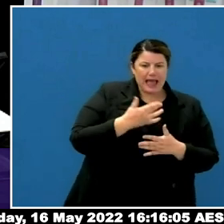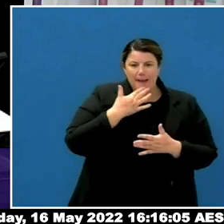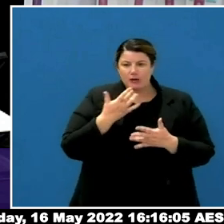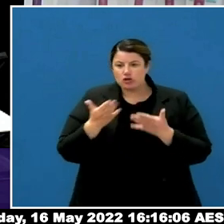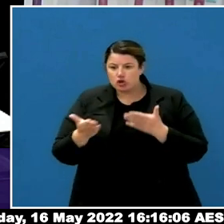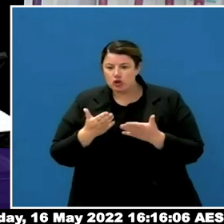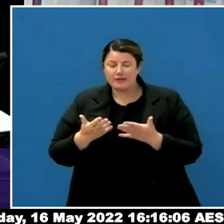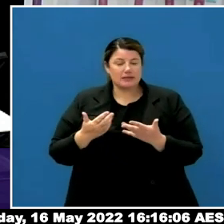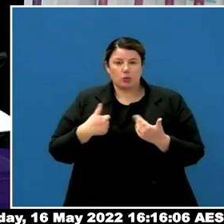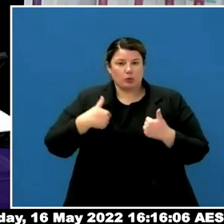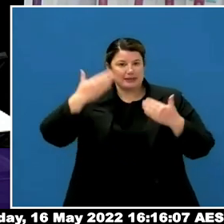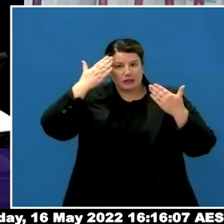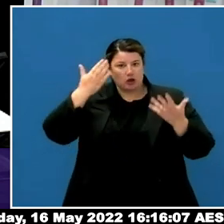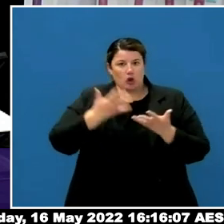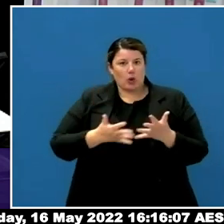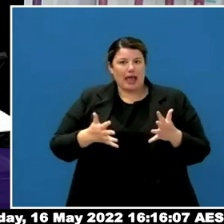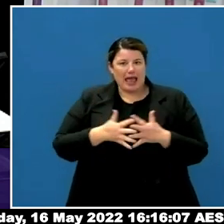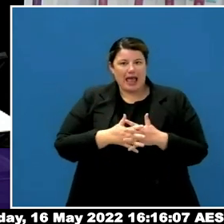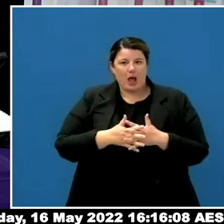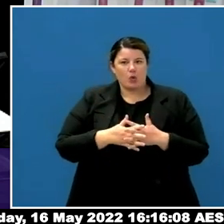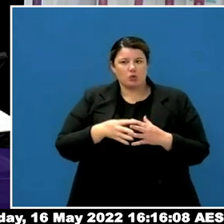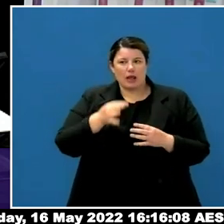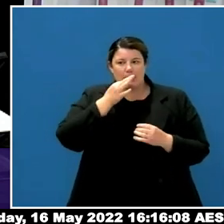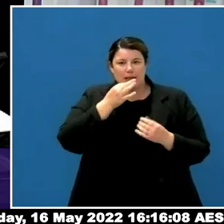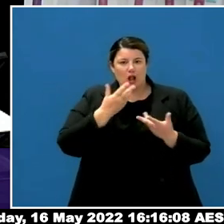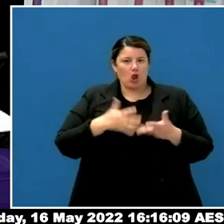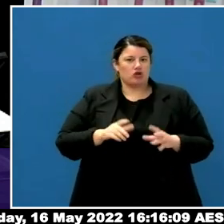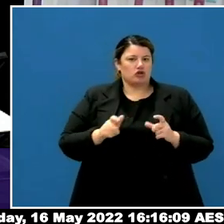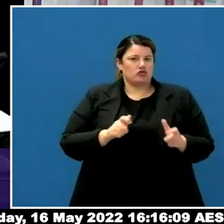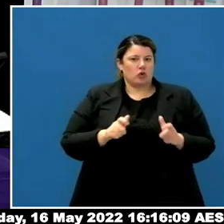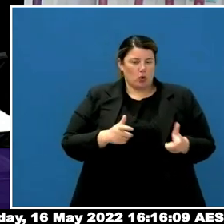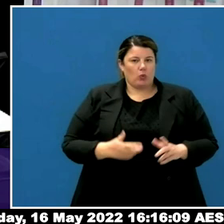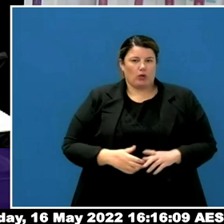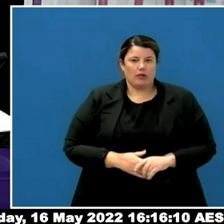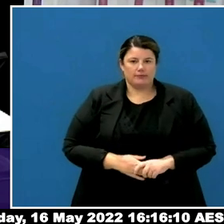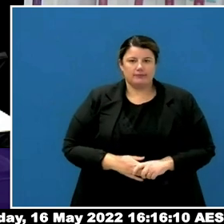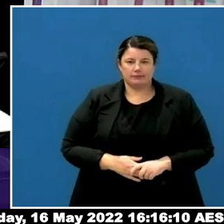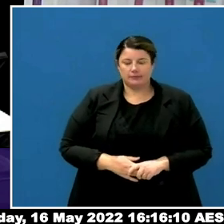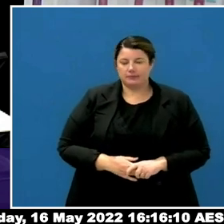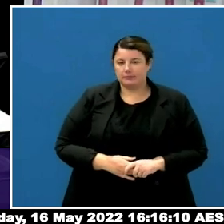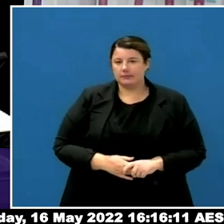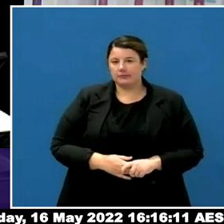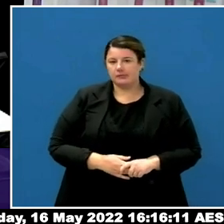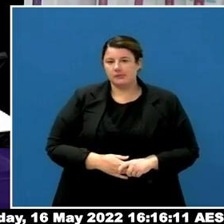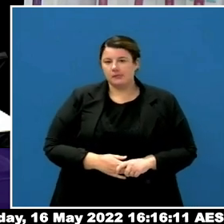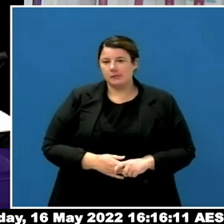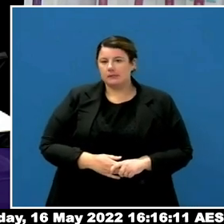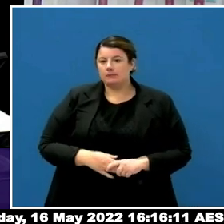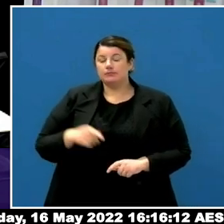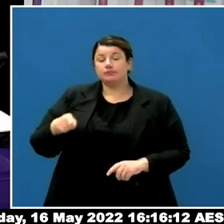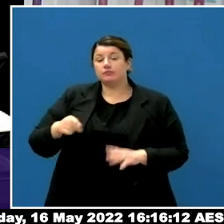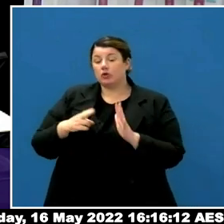Yes. CHAIR: And now a little later, in fact, well, in November 2020 you're